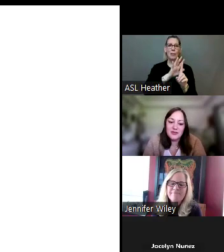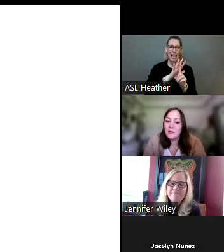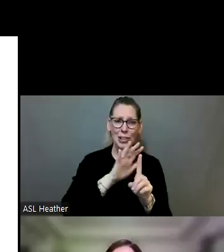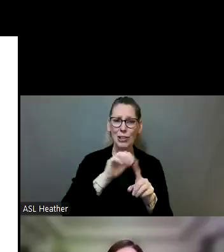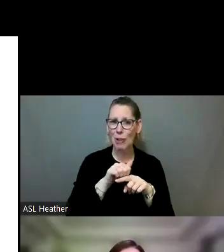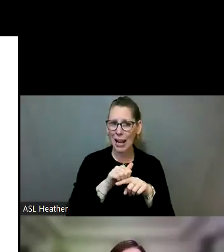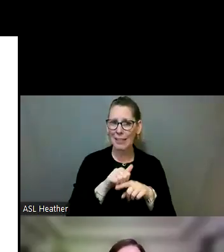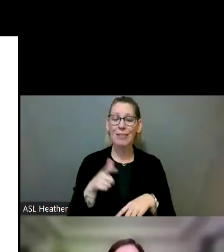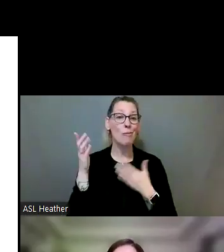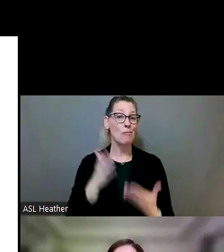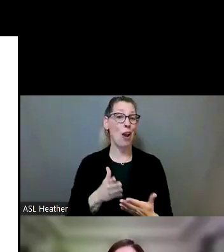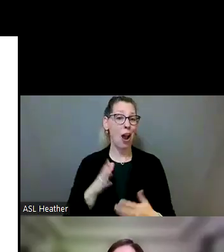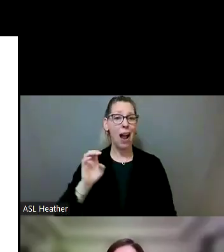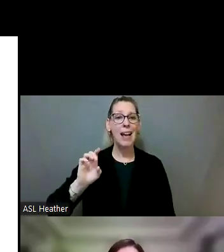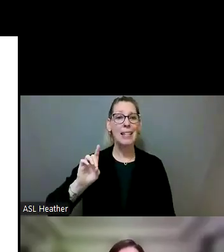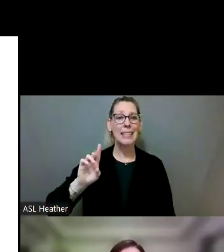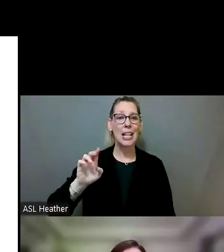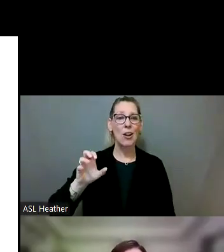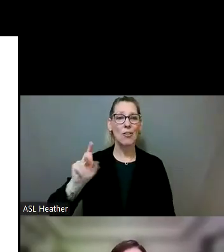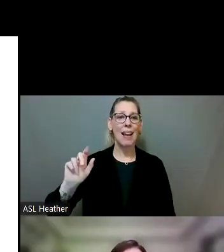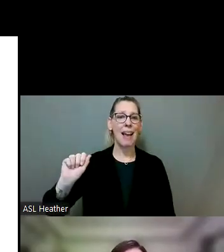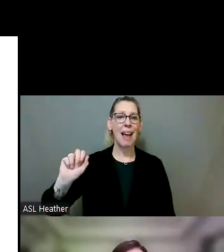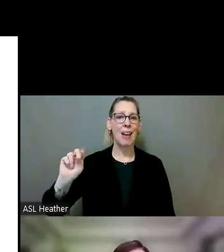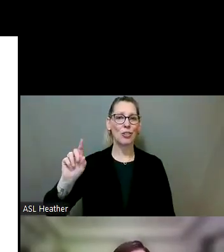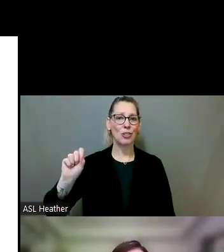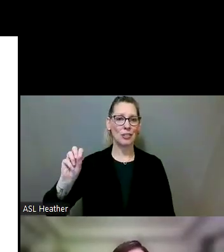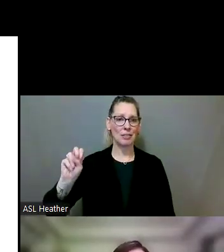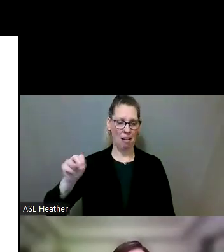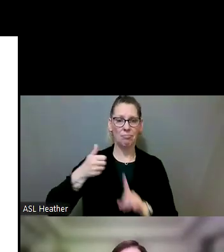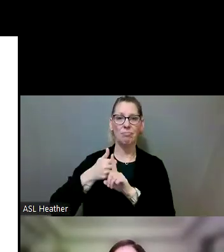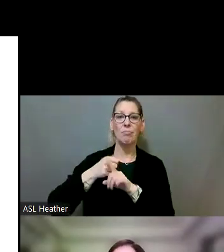brought with her Derek Anderson who is a principal at Grand View High School.